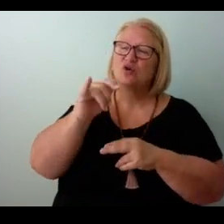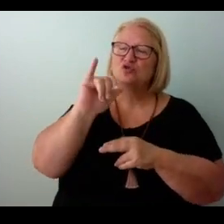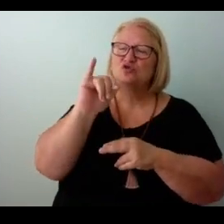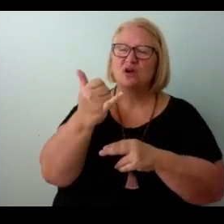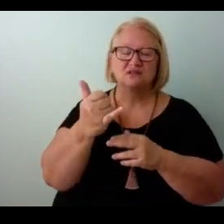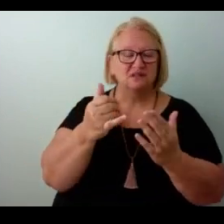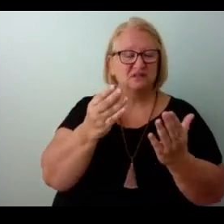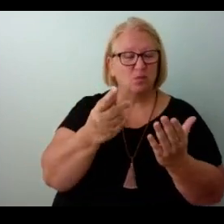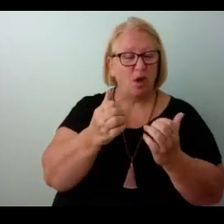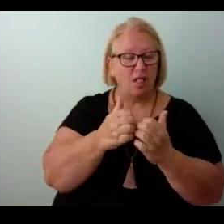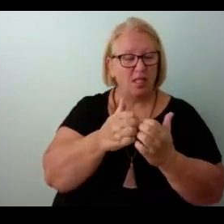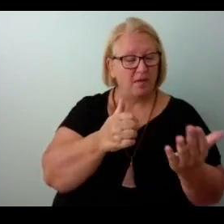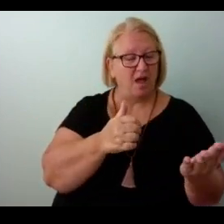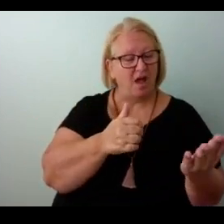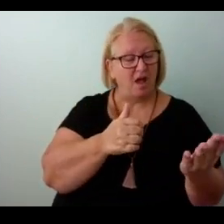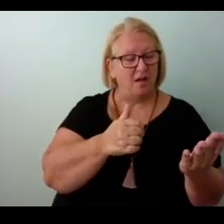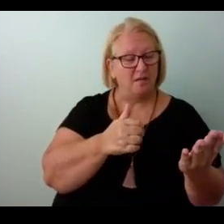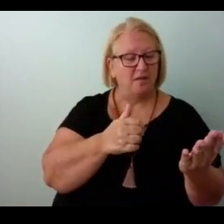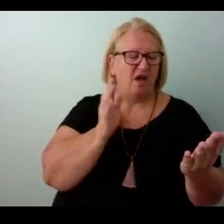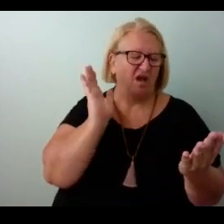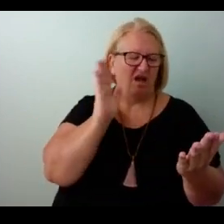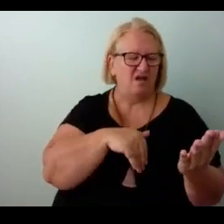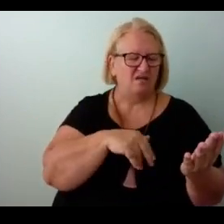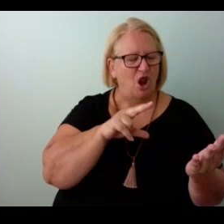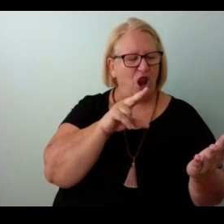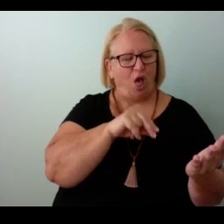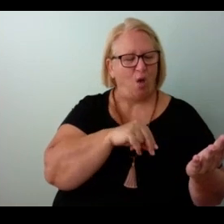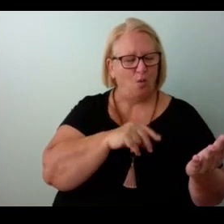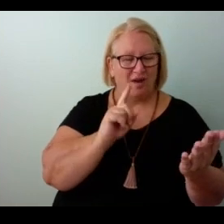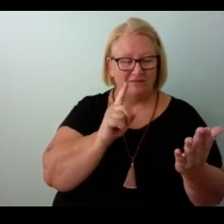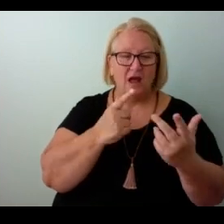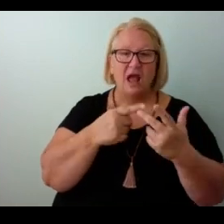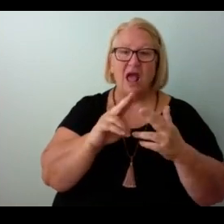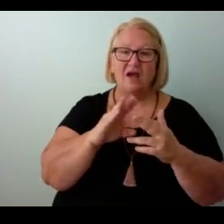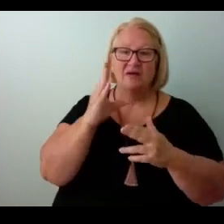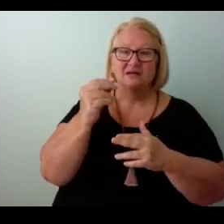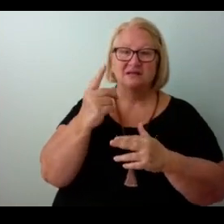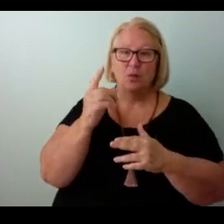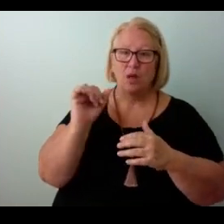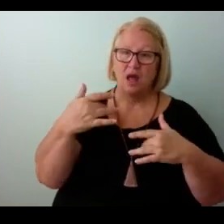It's a lot harder to refuse it if it's somebody's life and somebody's story.